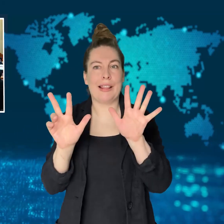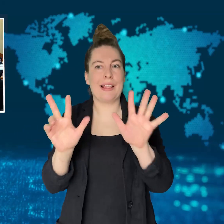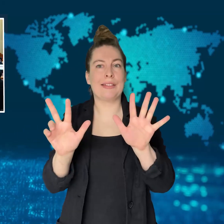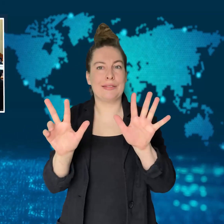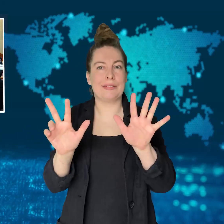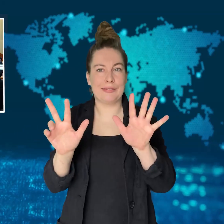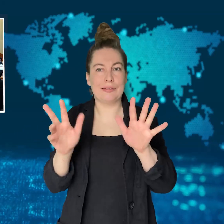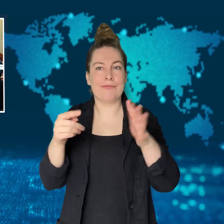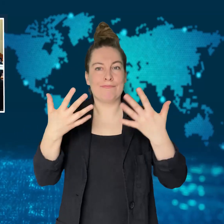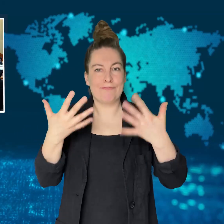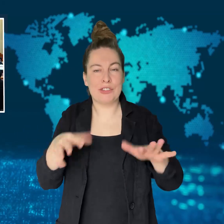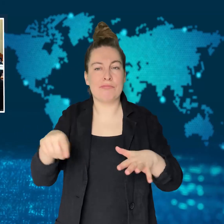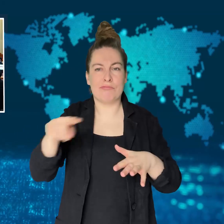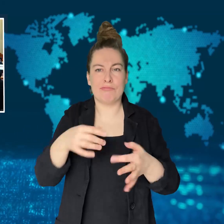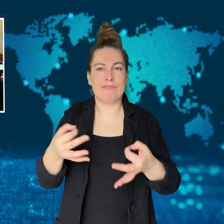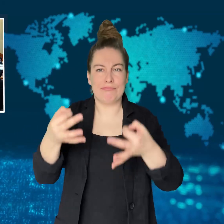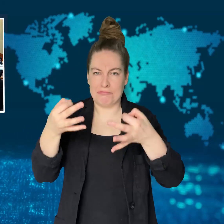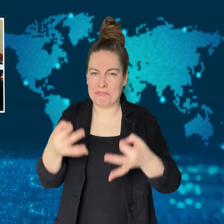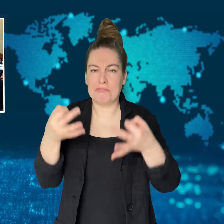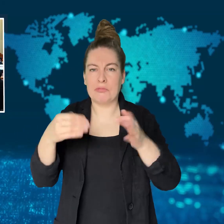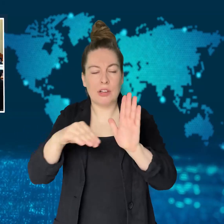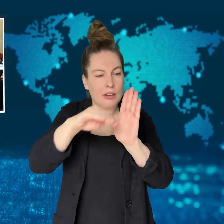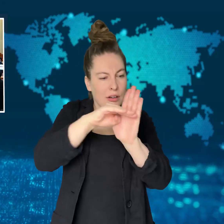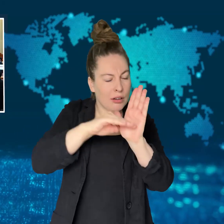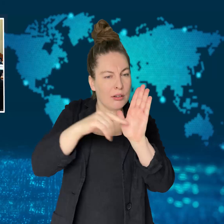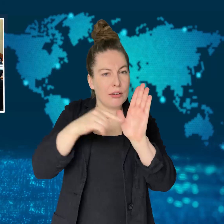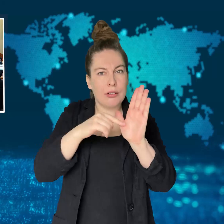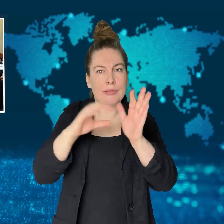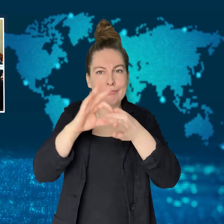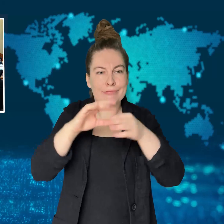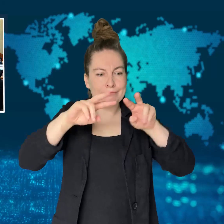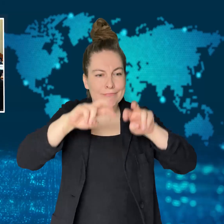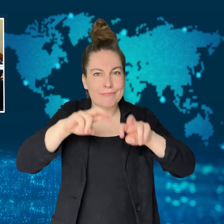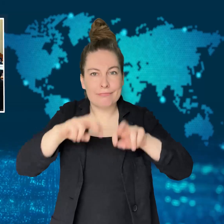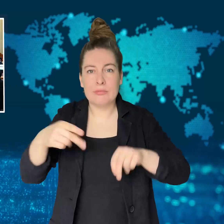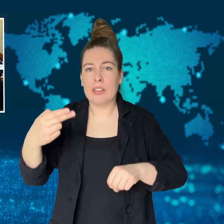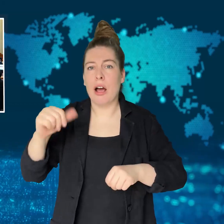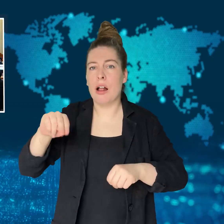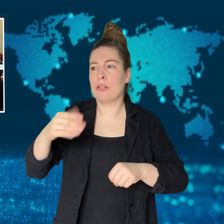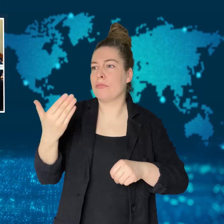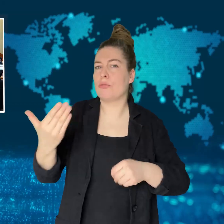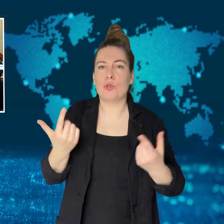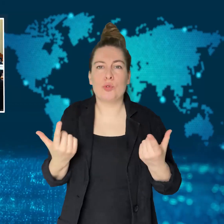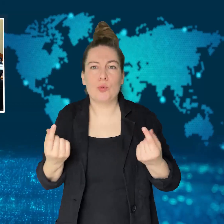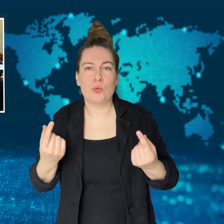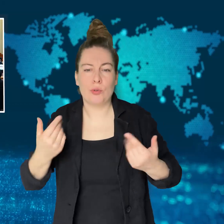Han's actions weren't against the law and he should not